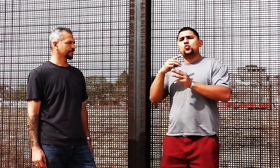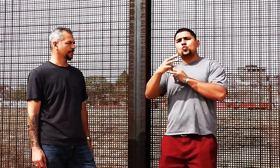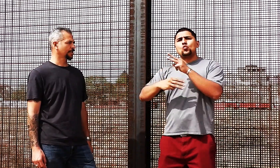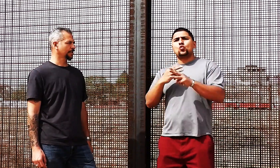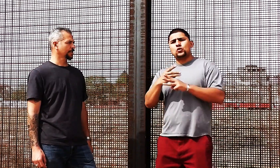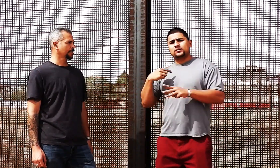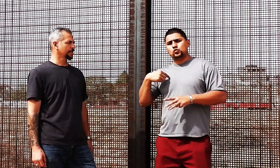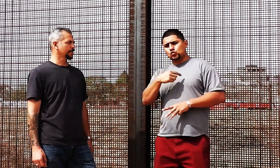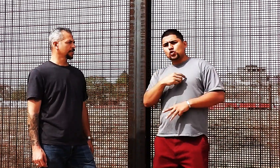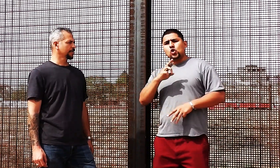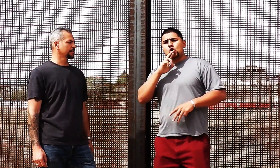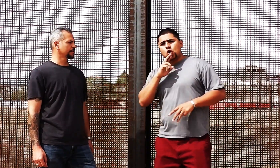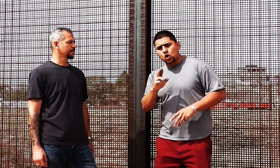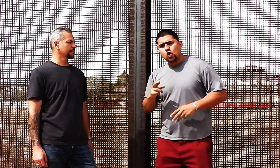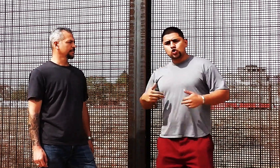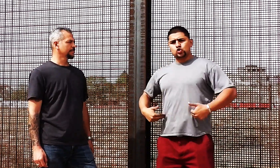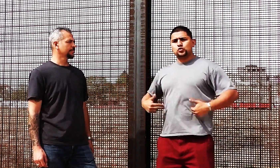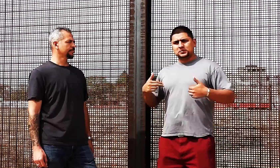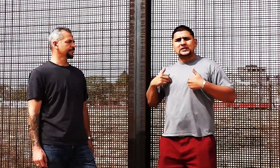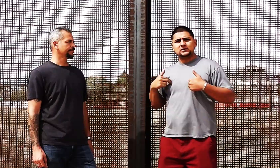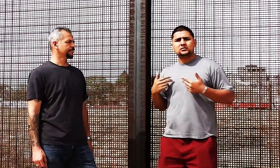We need to show the world that we are humans.